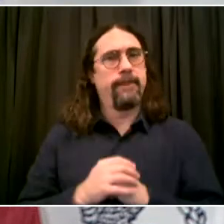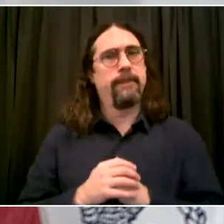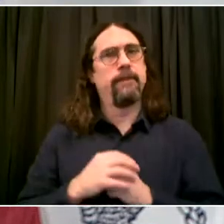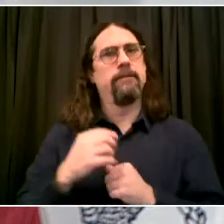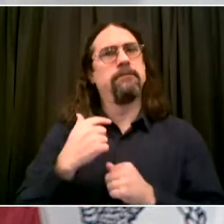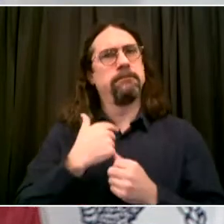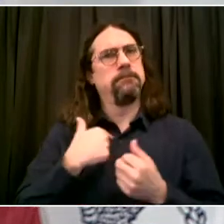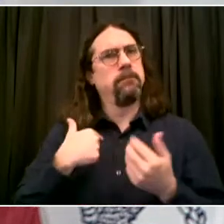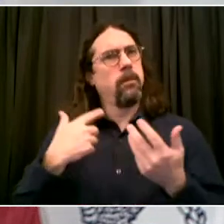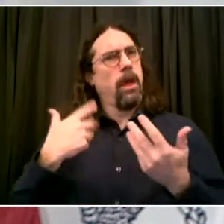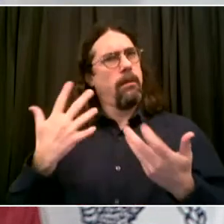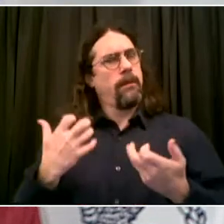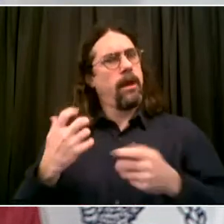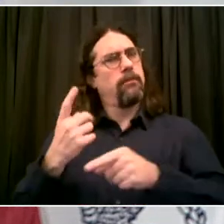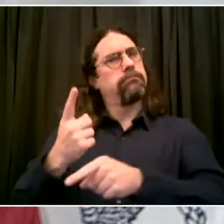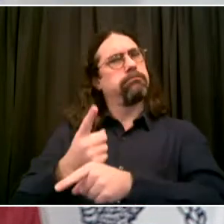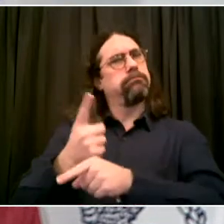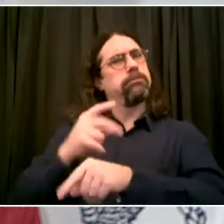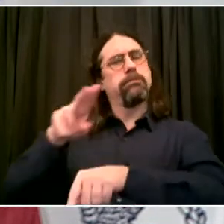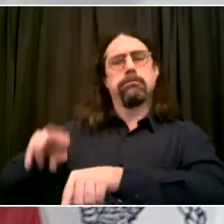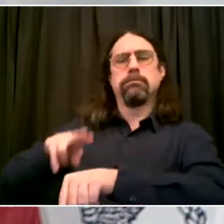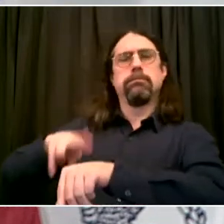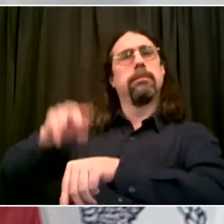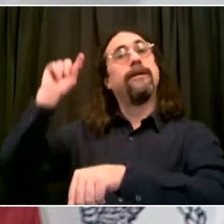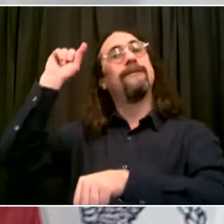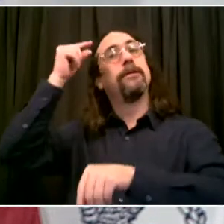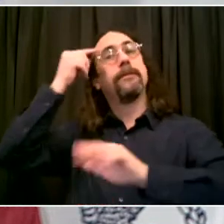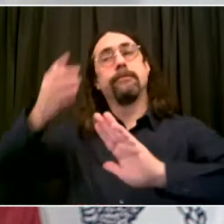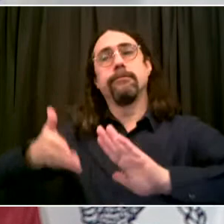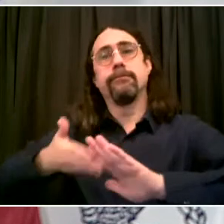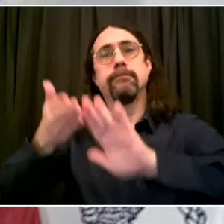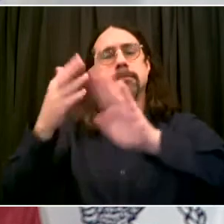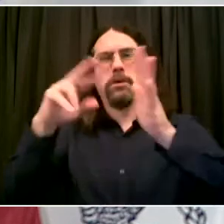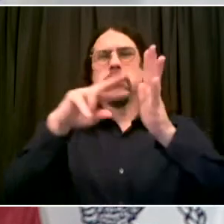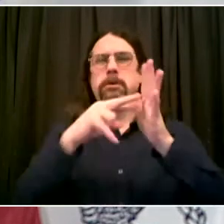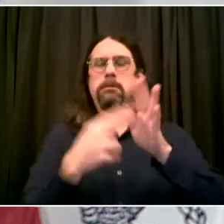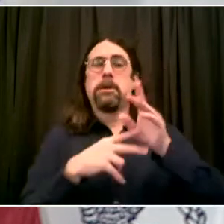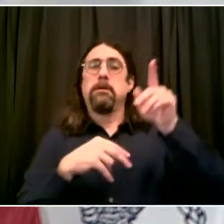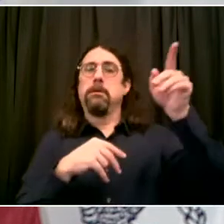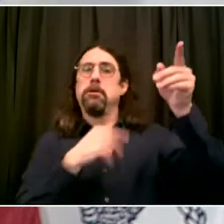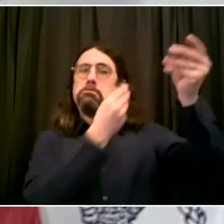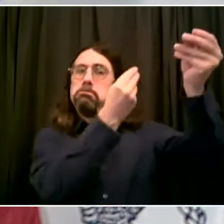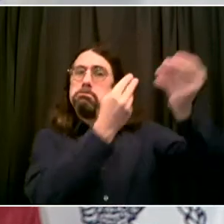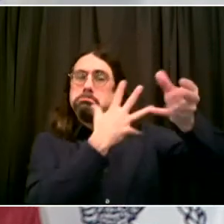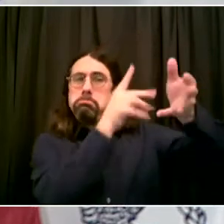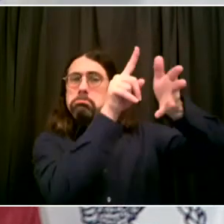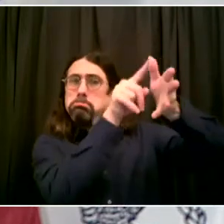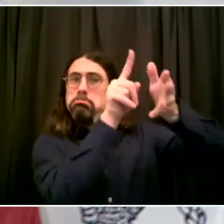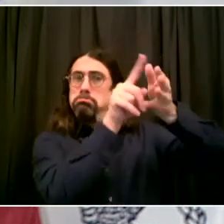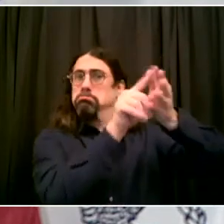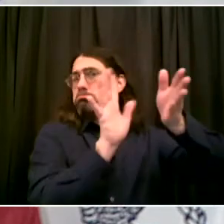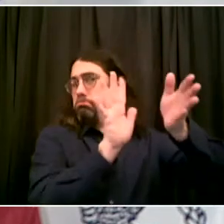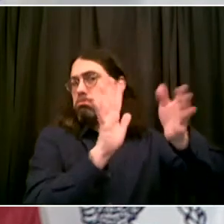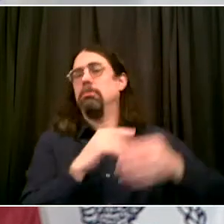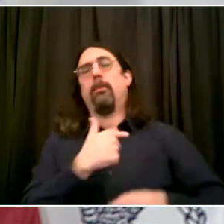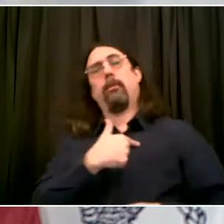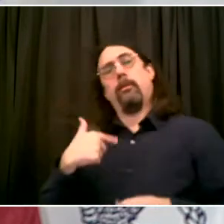SHOULD RETURN